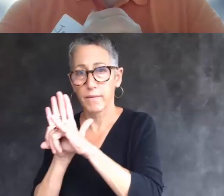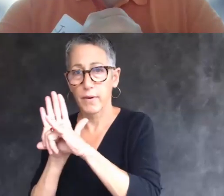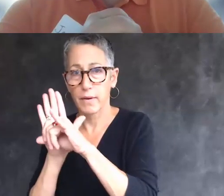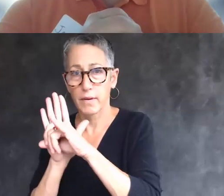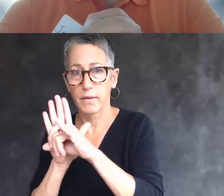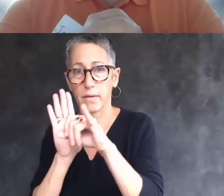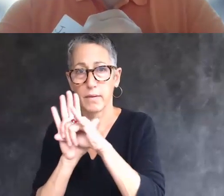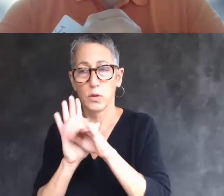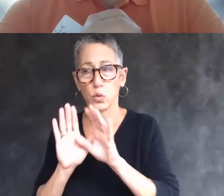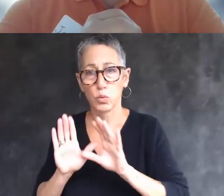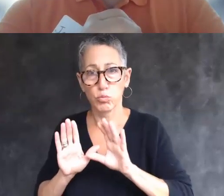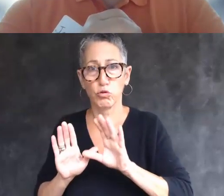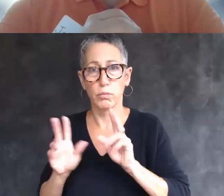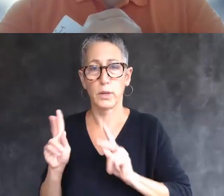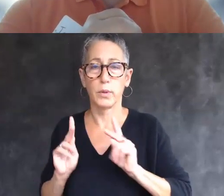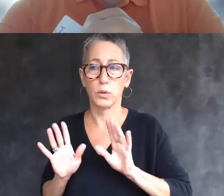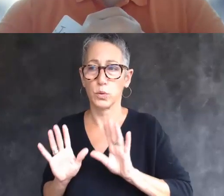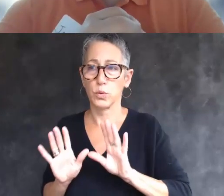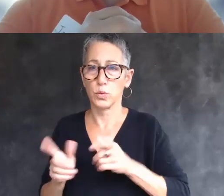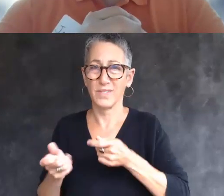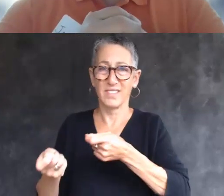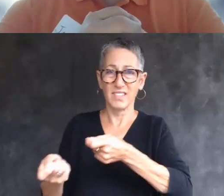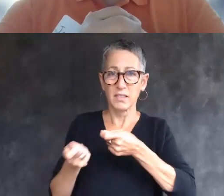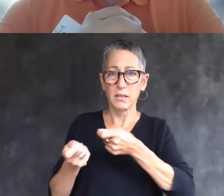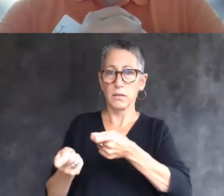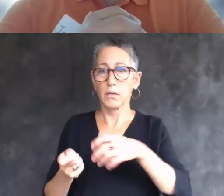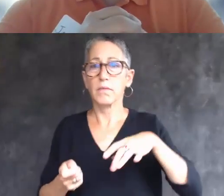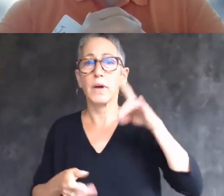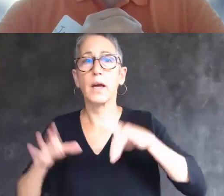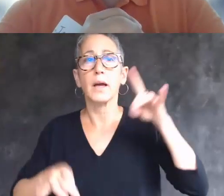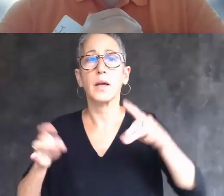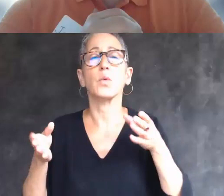to find ways of addressing it to the best of our ability.